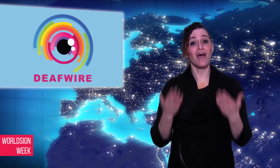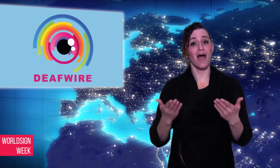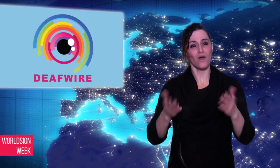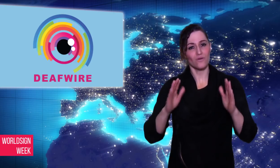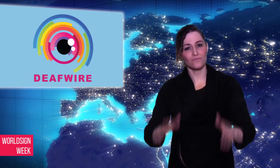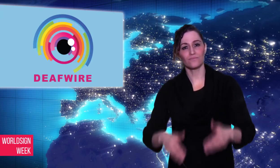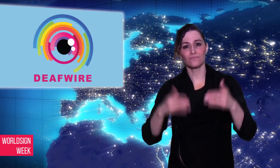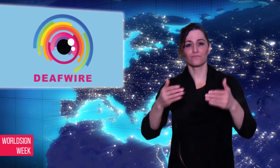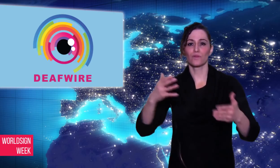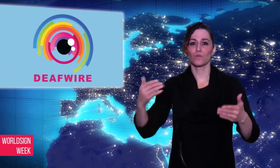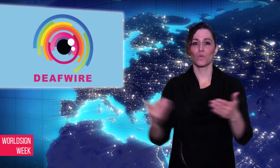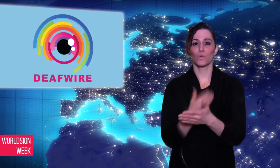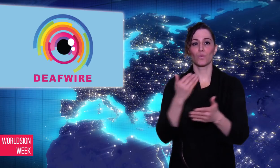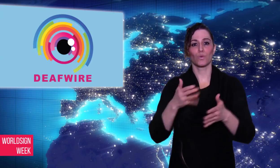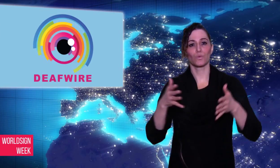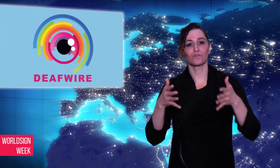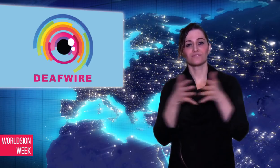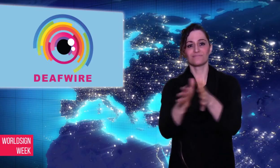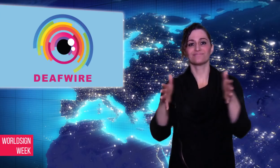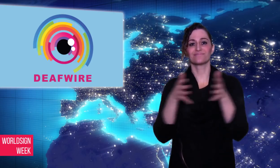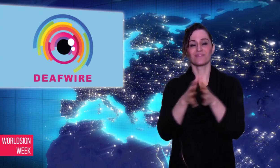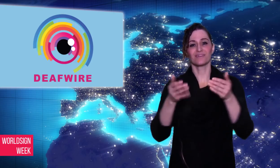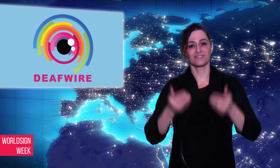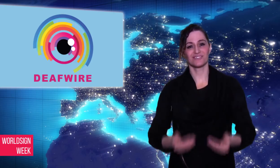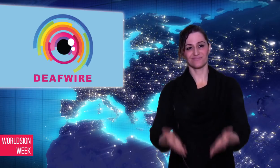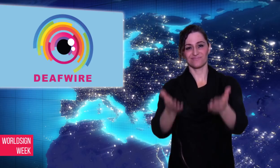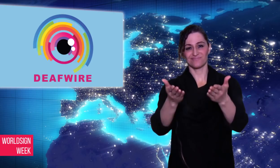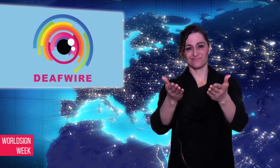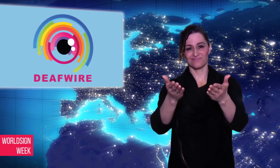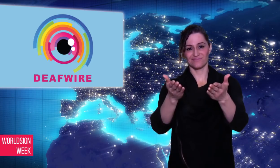Now, let’s go to next story.